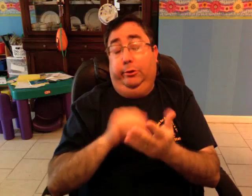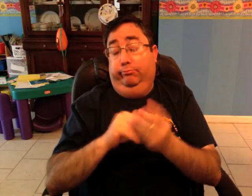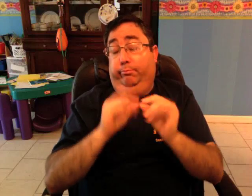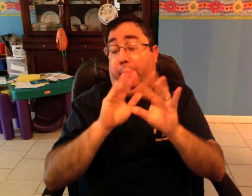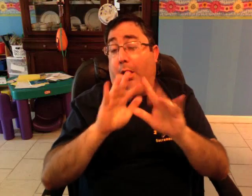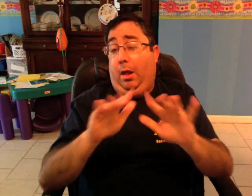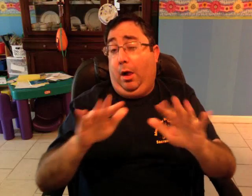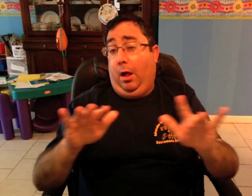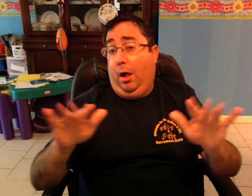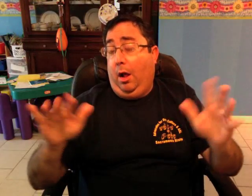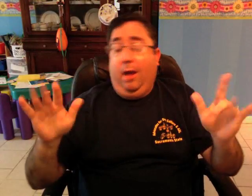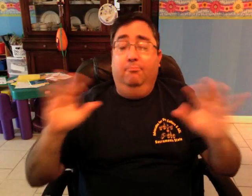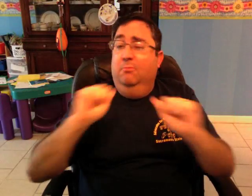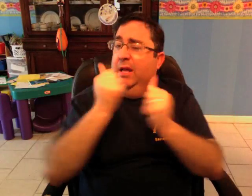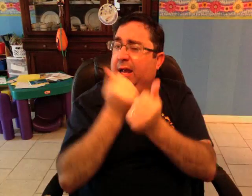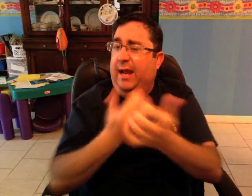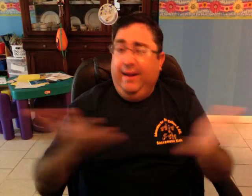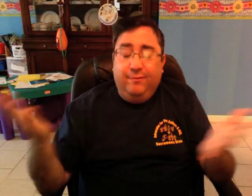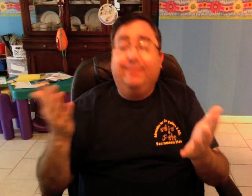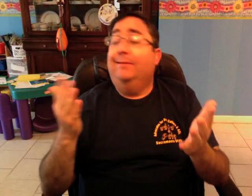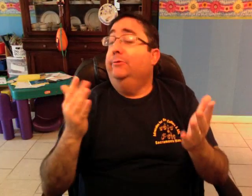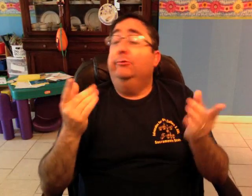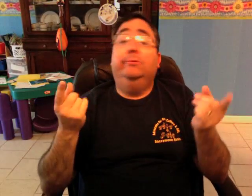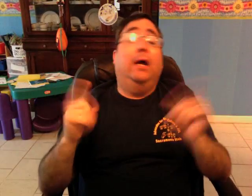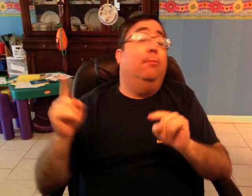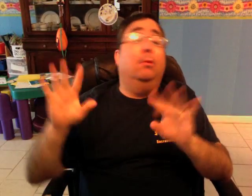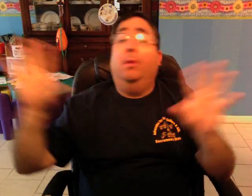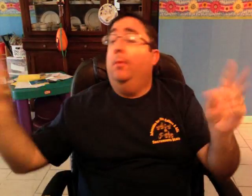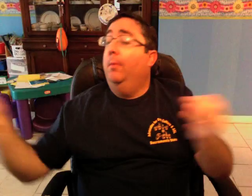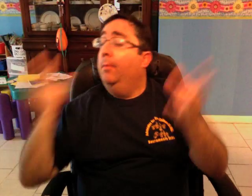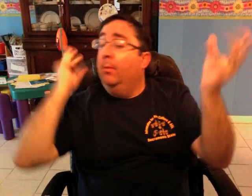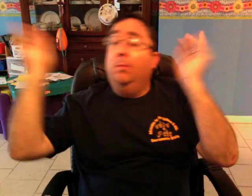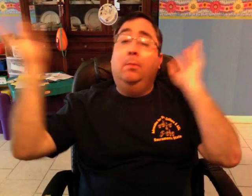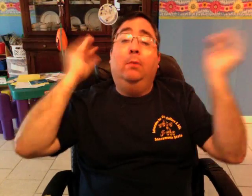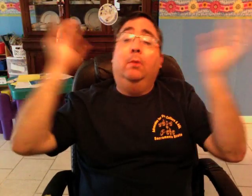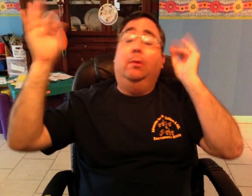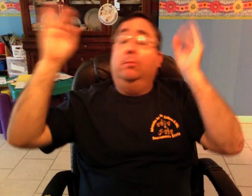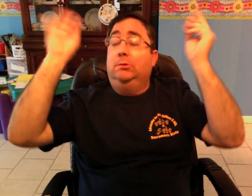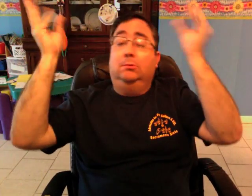and so on. Everything is taken in consciously or unconsciously